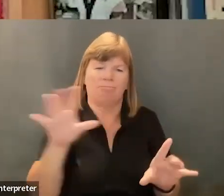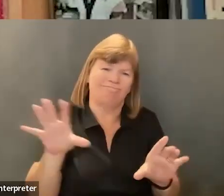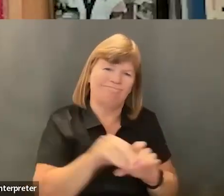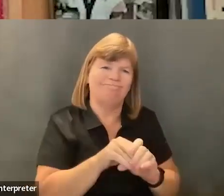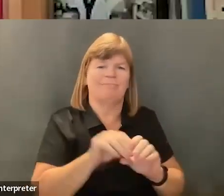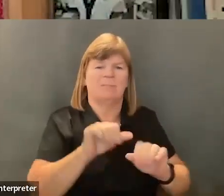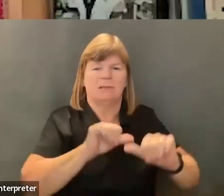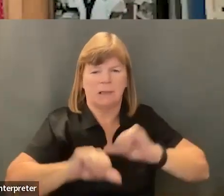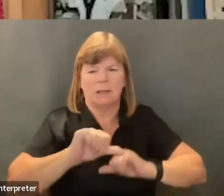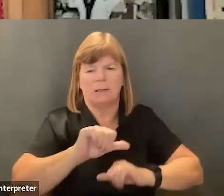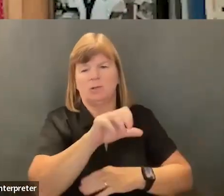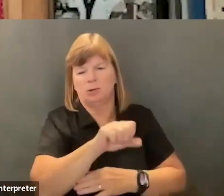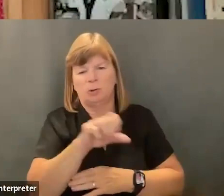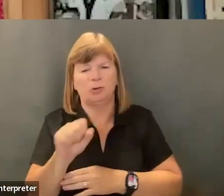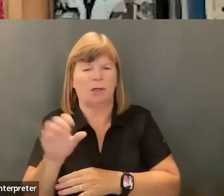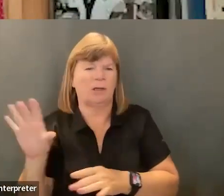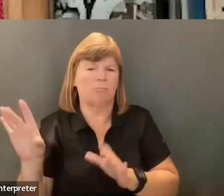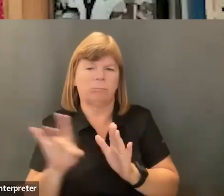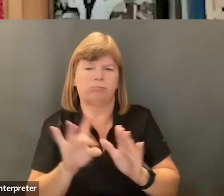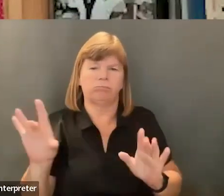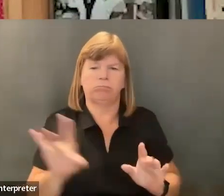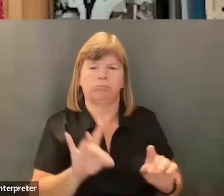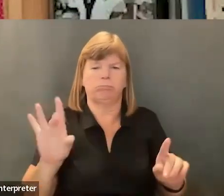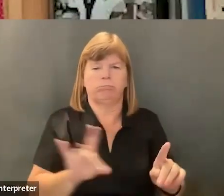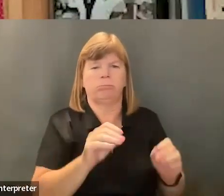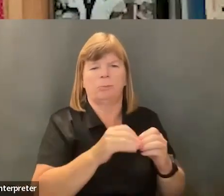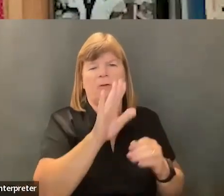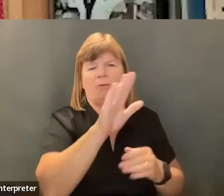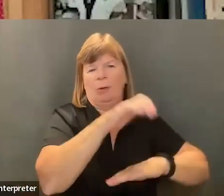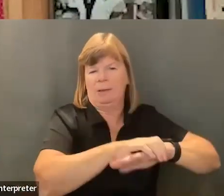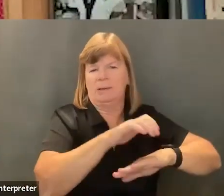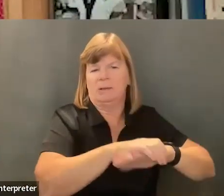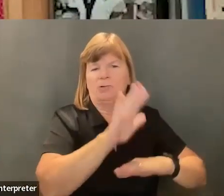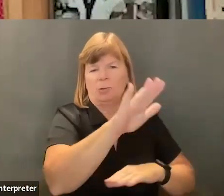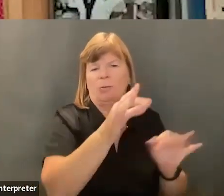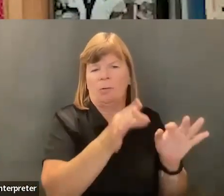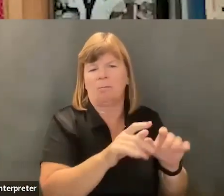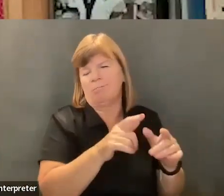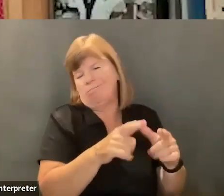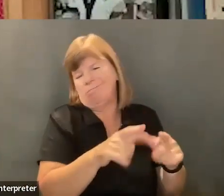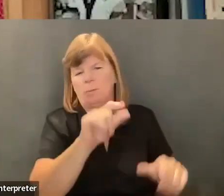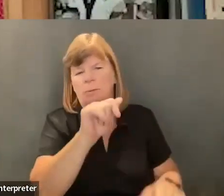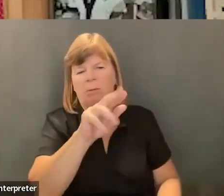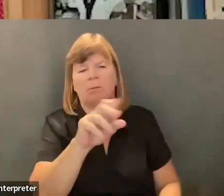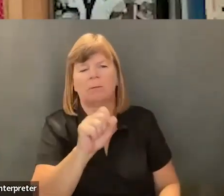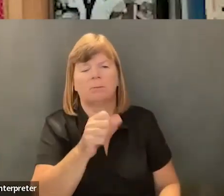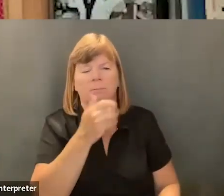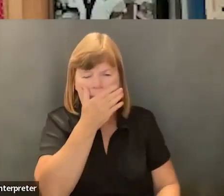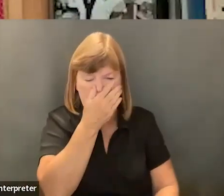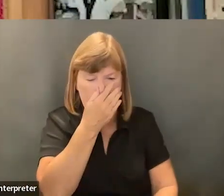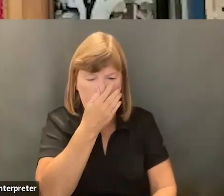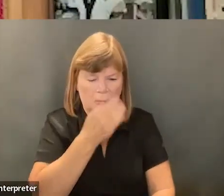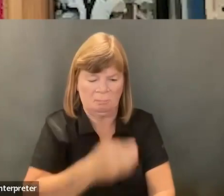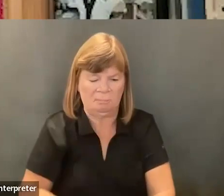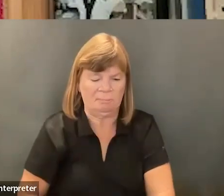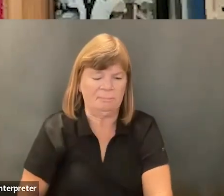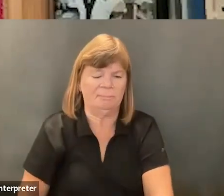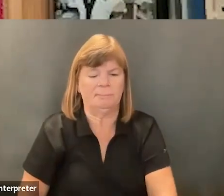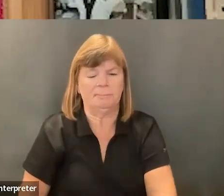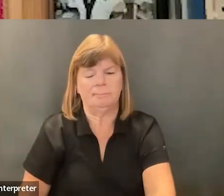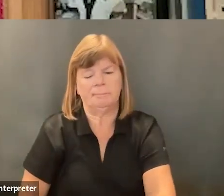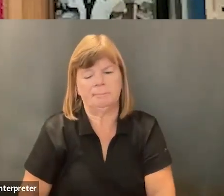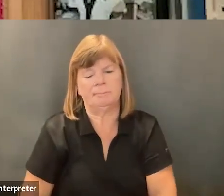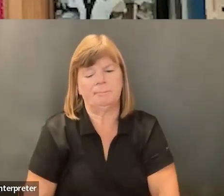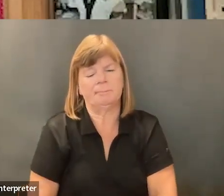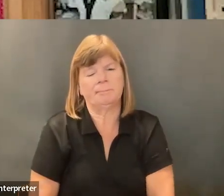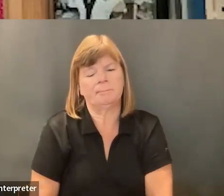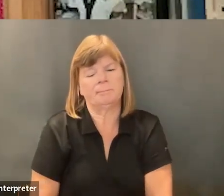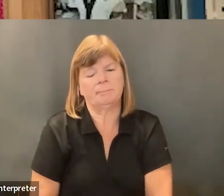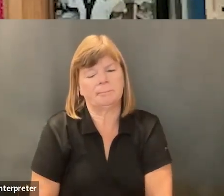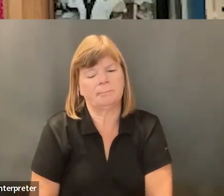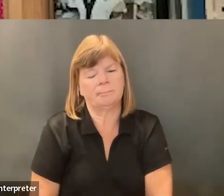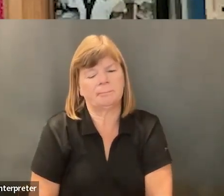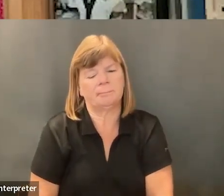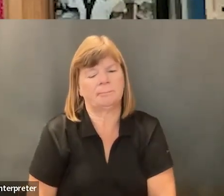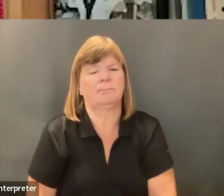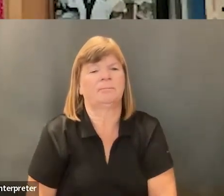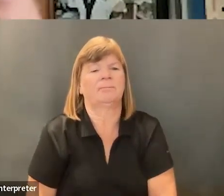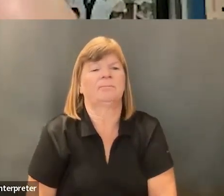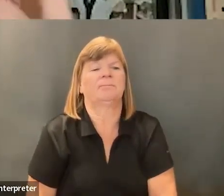Studies systematically into English Language Arts um and so when I so when you take a step back